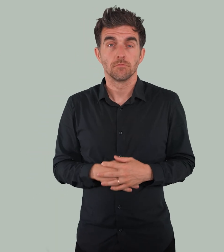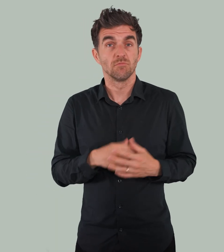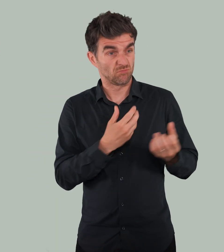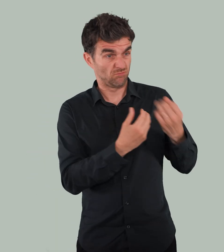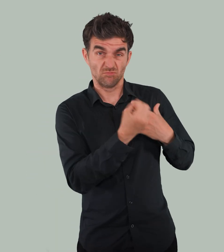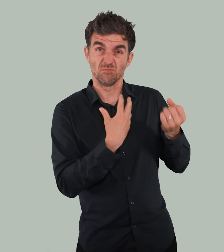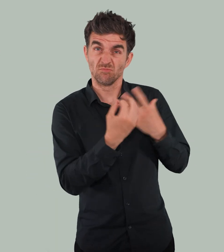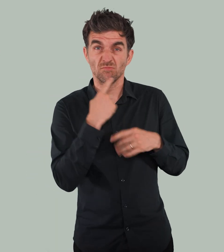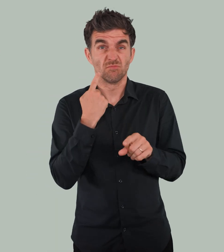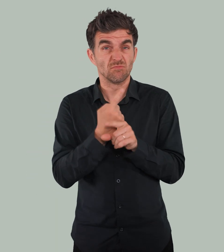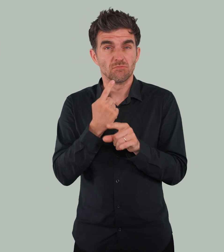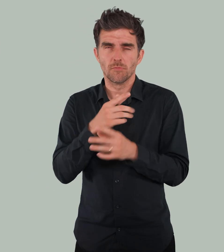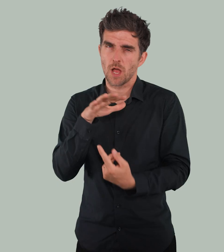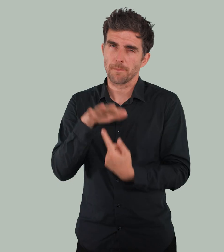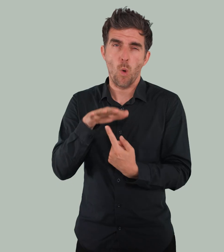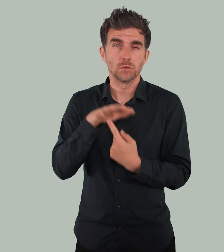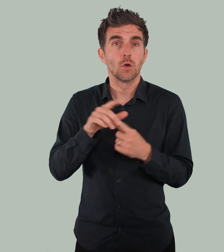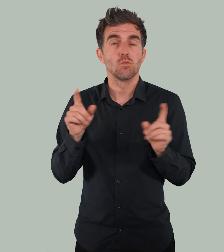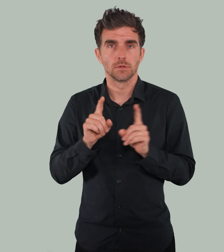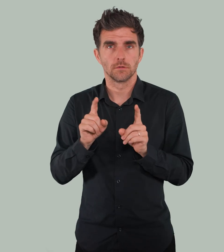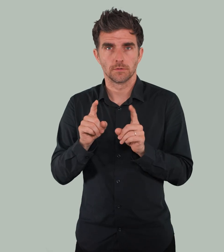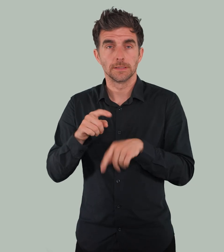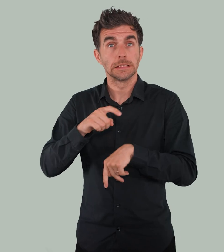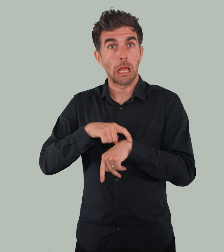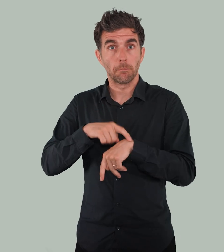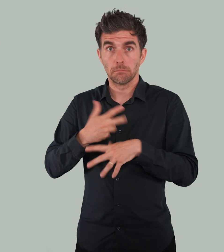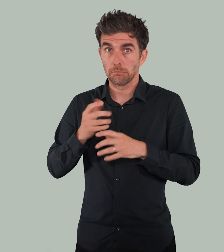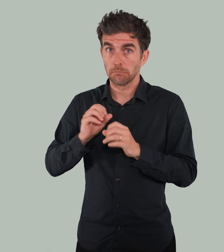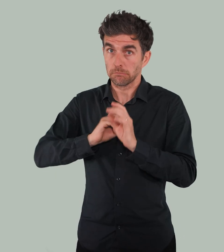Respondents highlight the importance of reducing the time